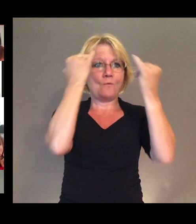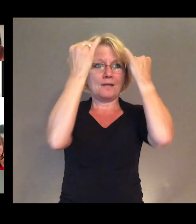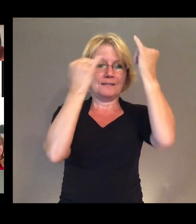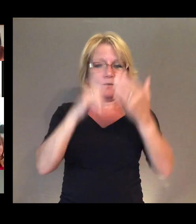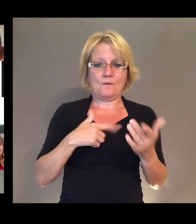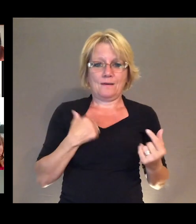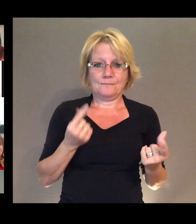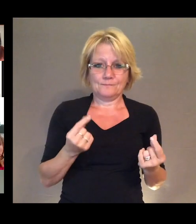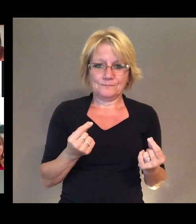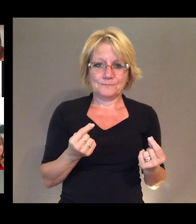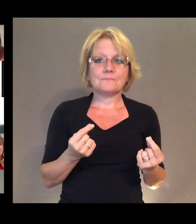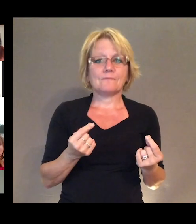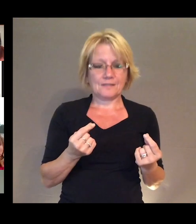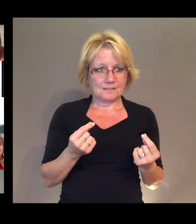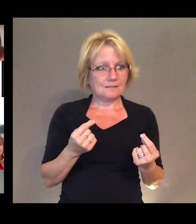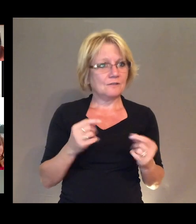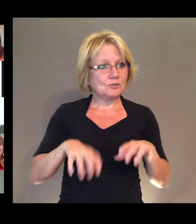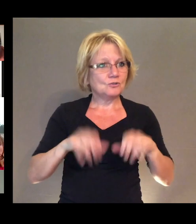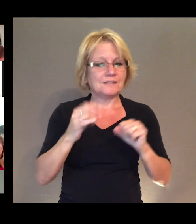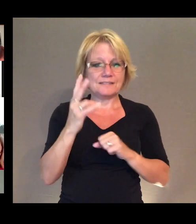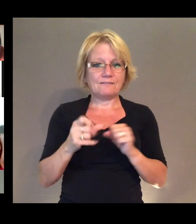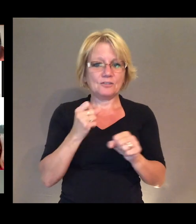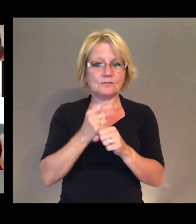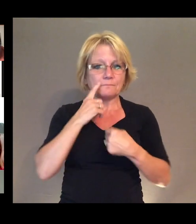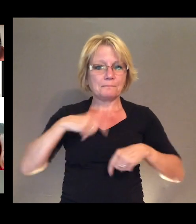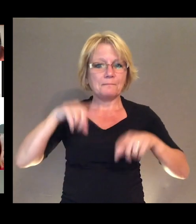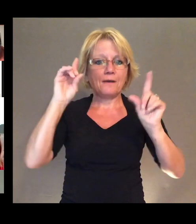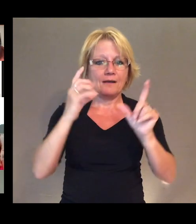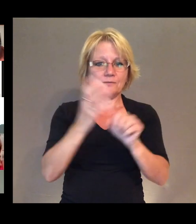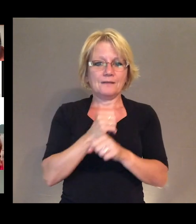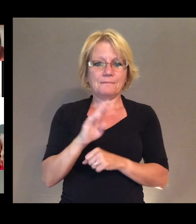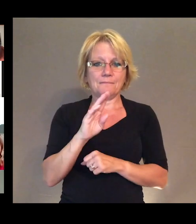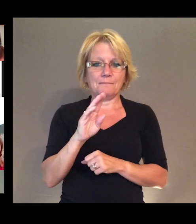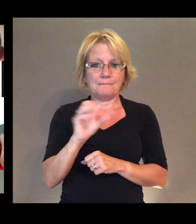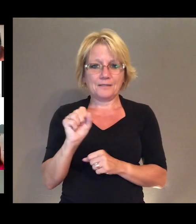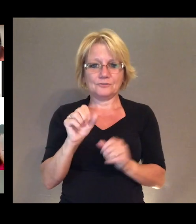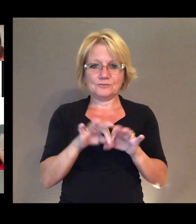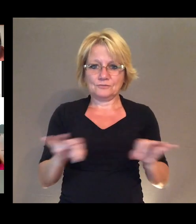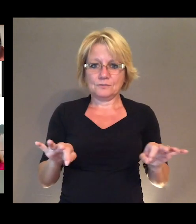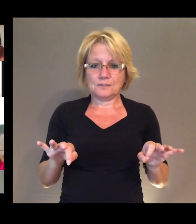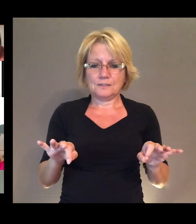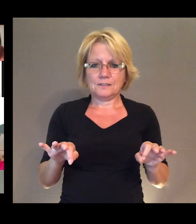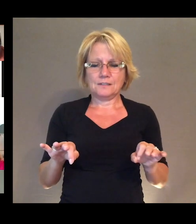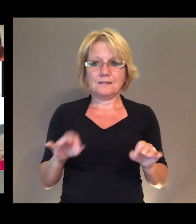And eventually it took me seven years just to get my bachelor's degree. And I say all that to say that a lot of times, you know, I tell people all the time,